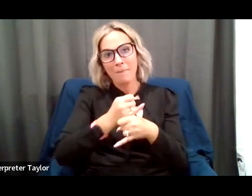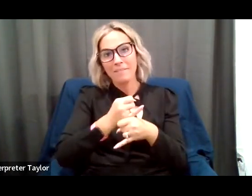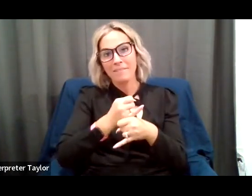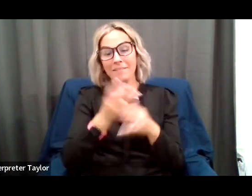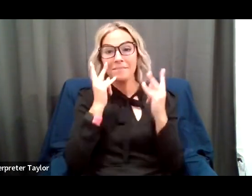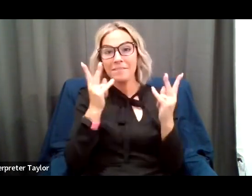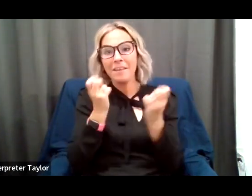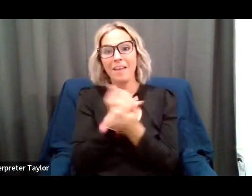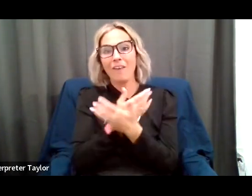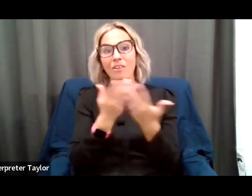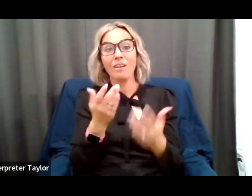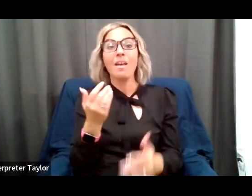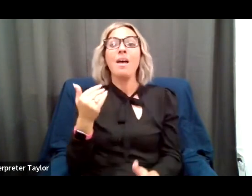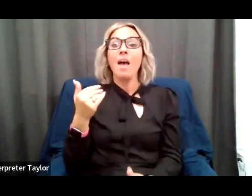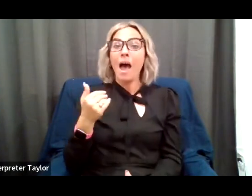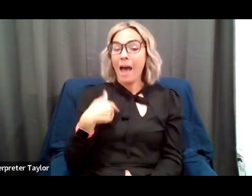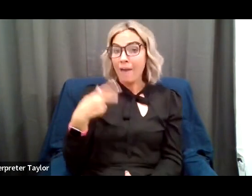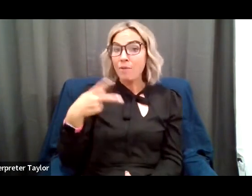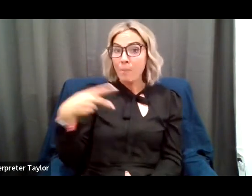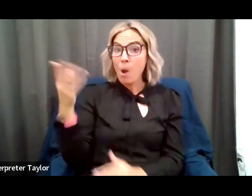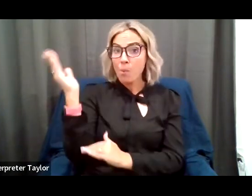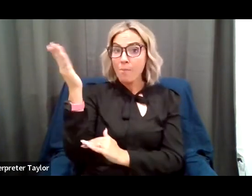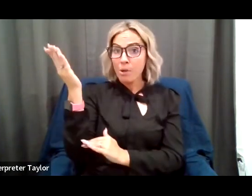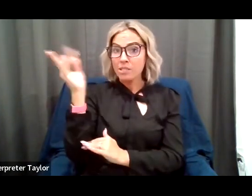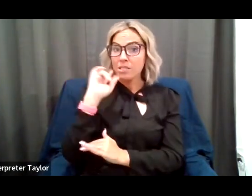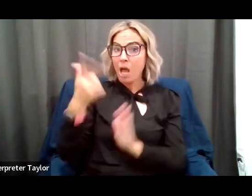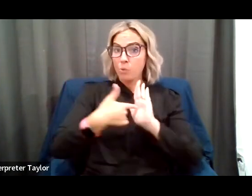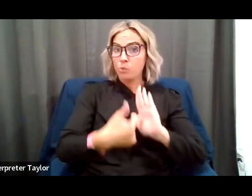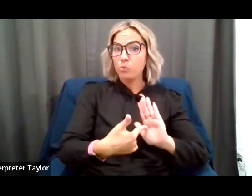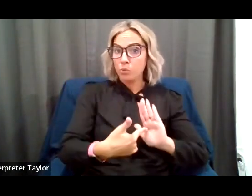I have a PowerPoint presentation I'm going to present.